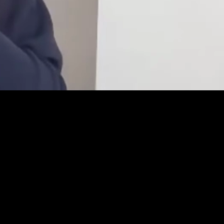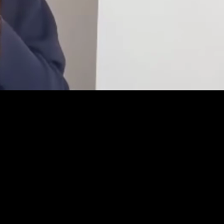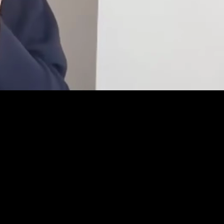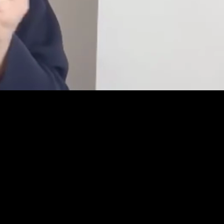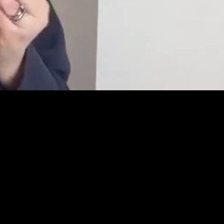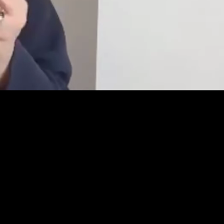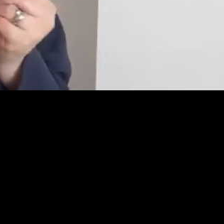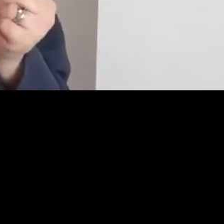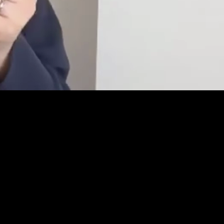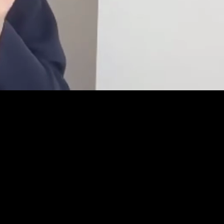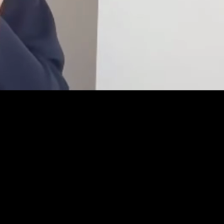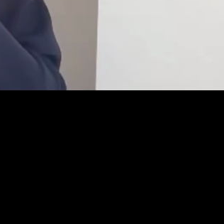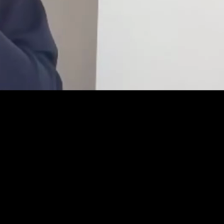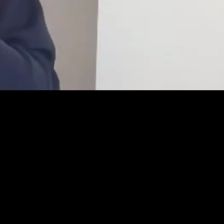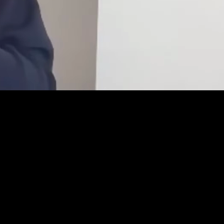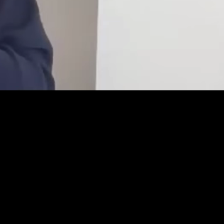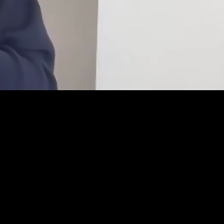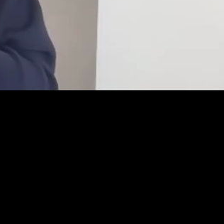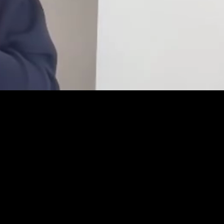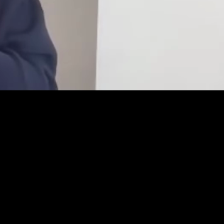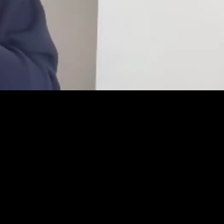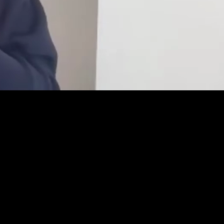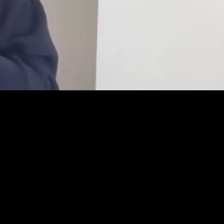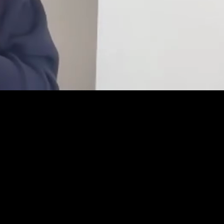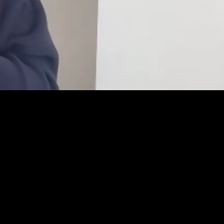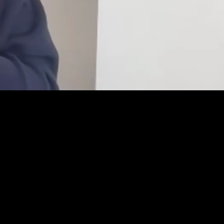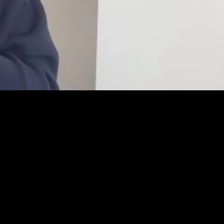we will try to answer everything at a later date.